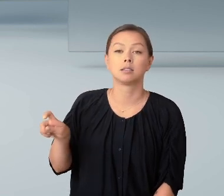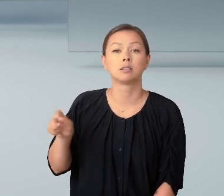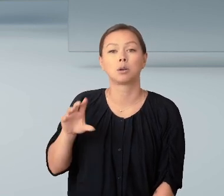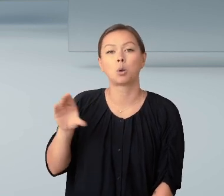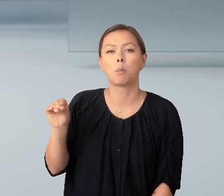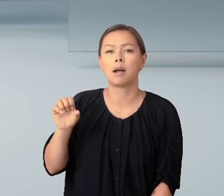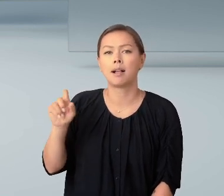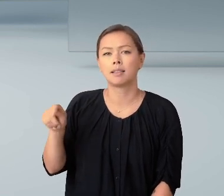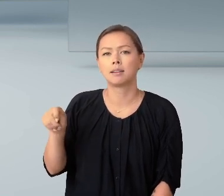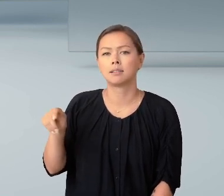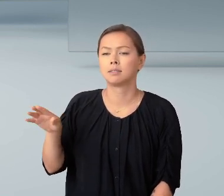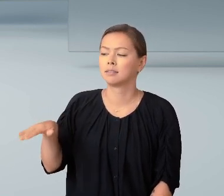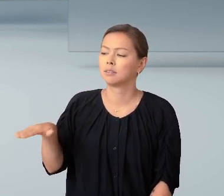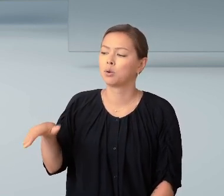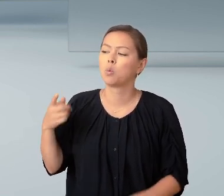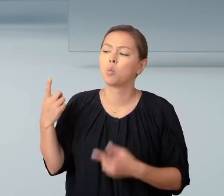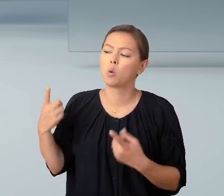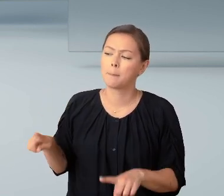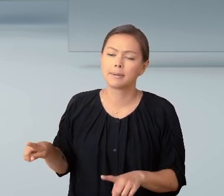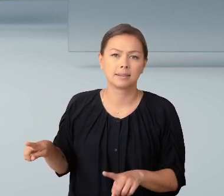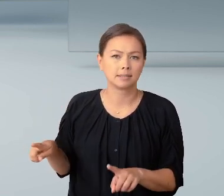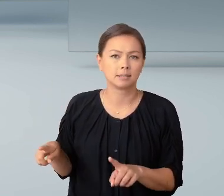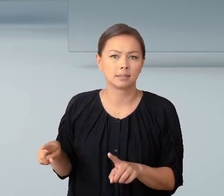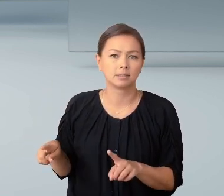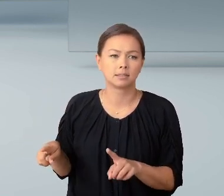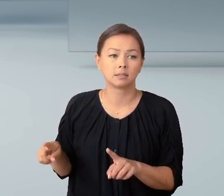going to happen, again, and remember, it's going to go through that